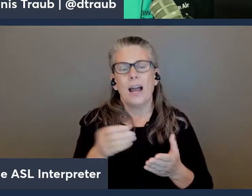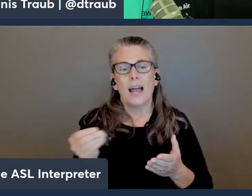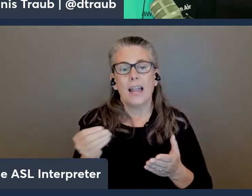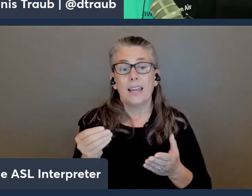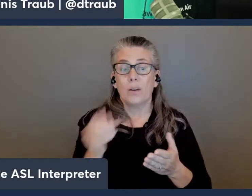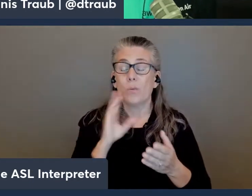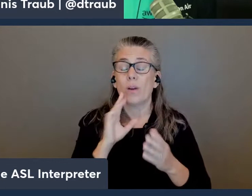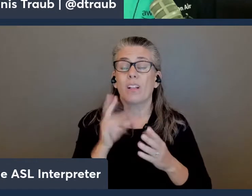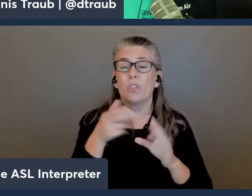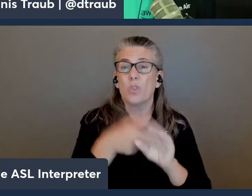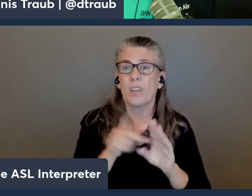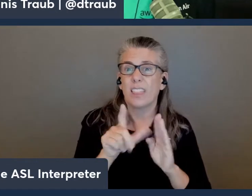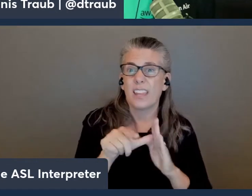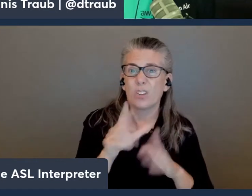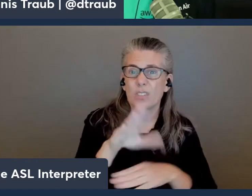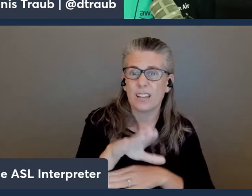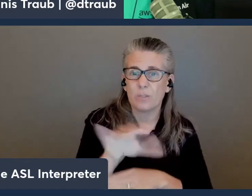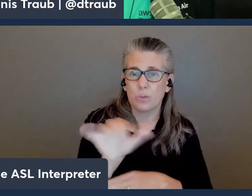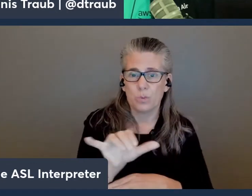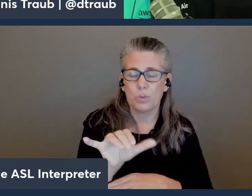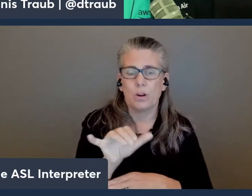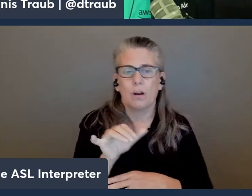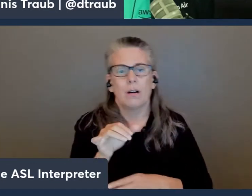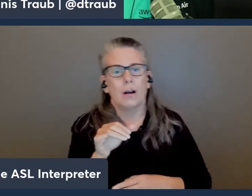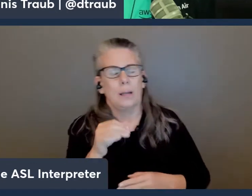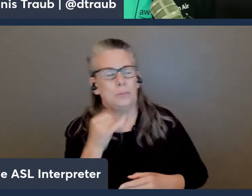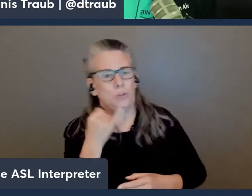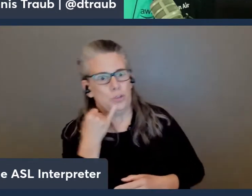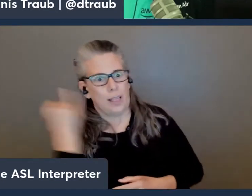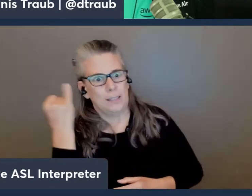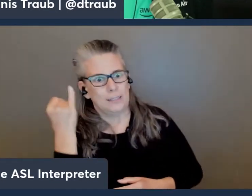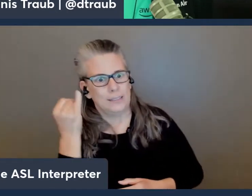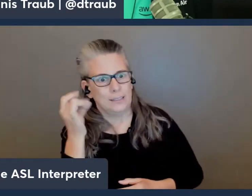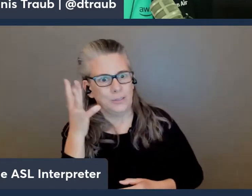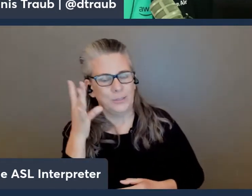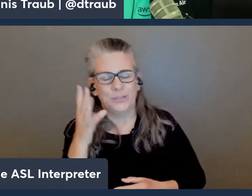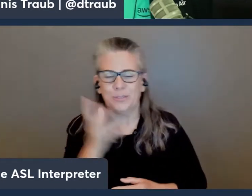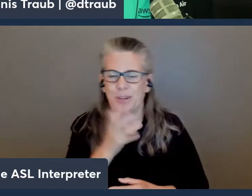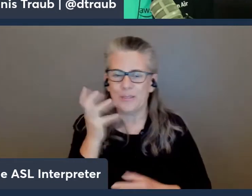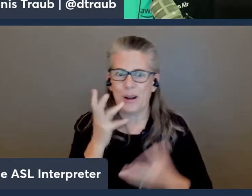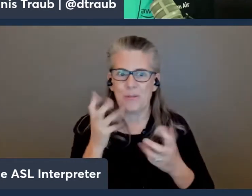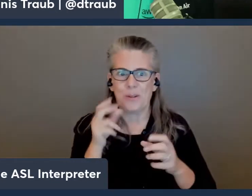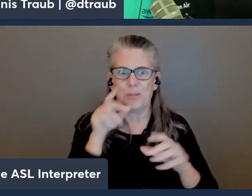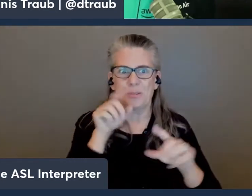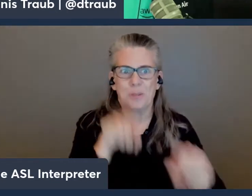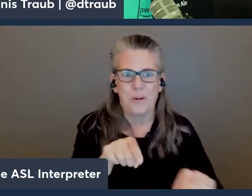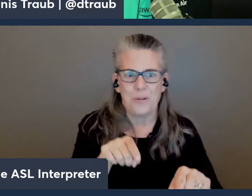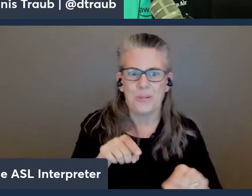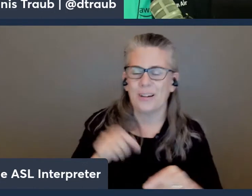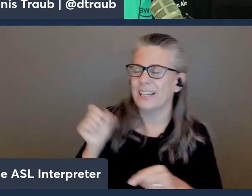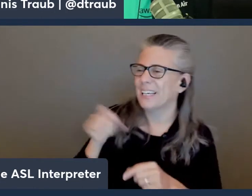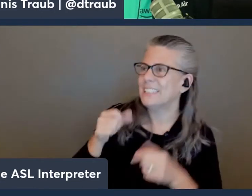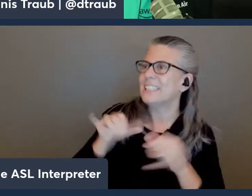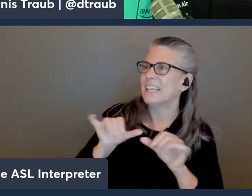Okay. I'm really jealous. Really jealous. Both of us couldn't join there, so- There's still a lot of work going on, so-